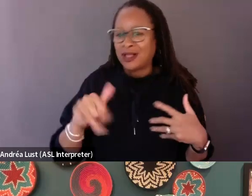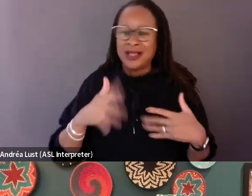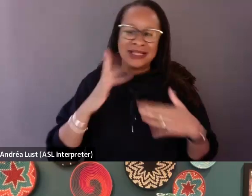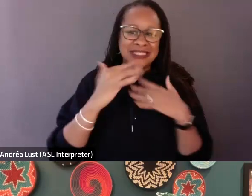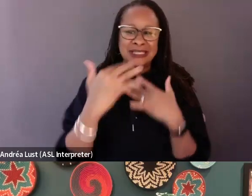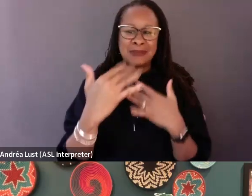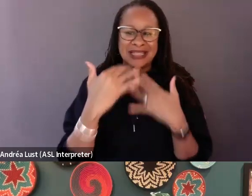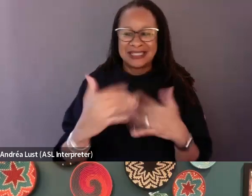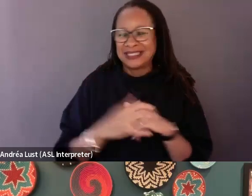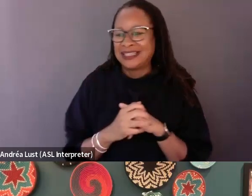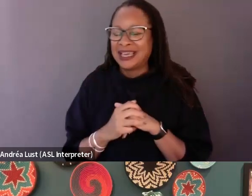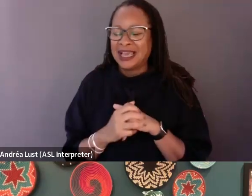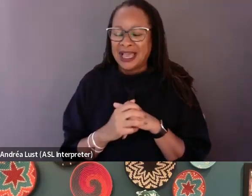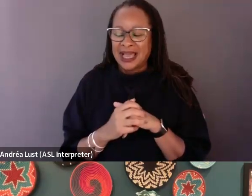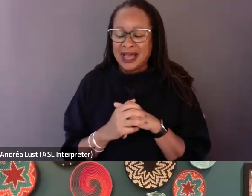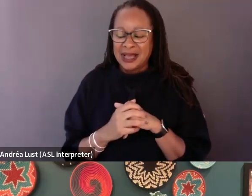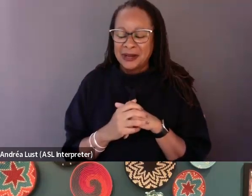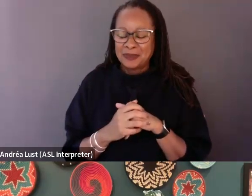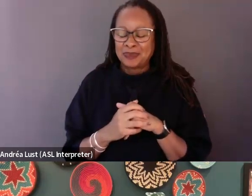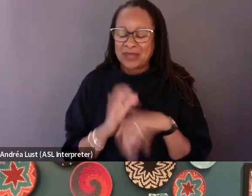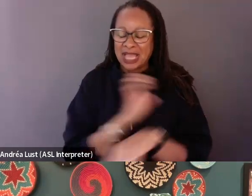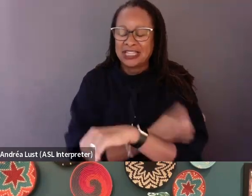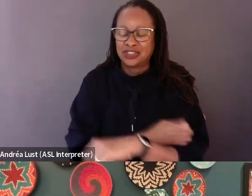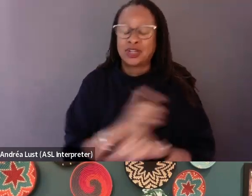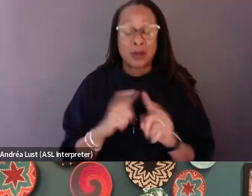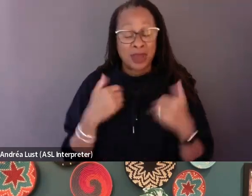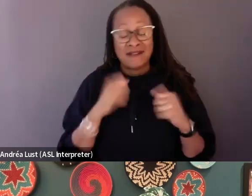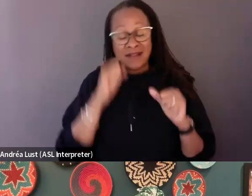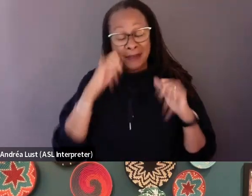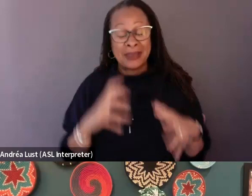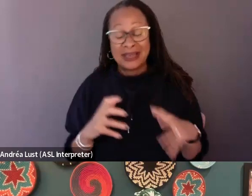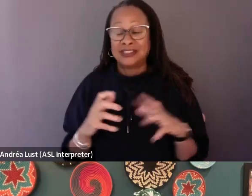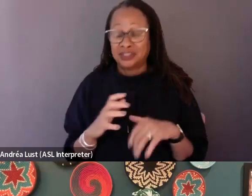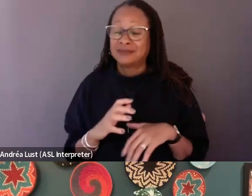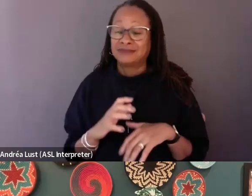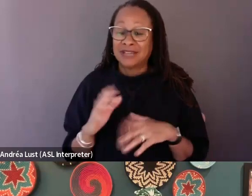But of course, there's been amazing cinema and we stand here because of the work that they put in.